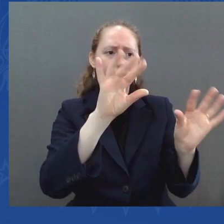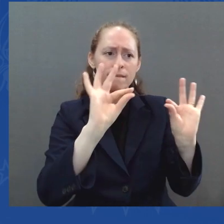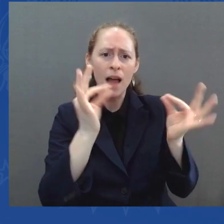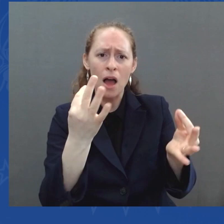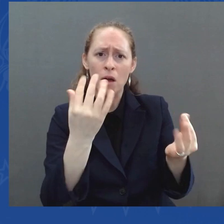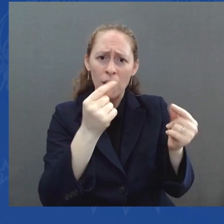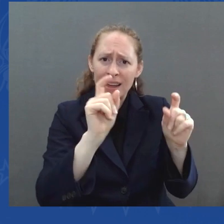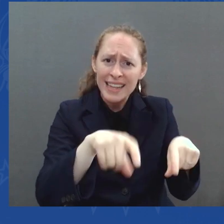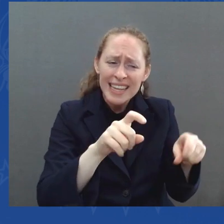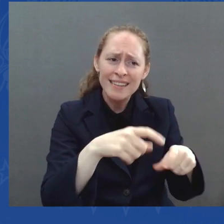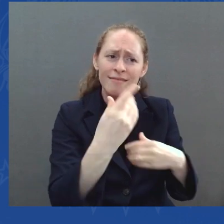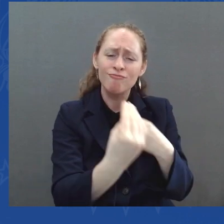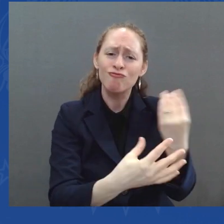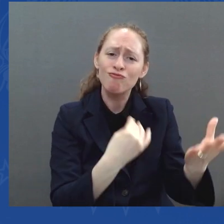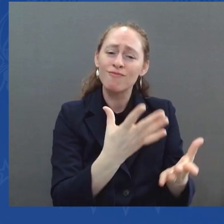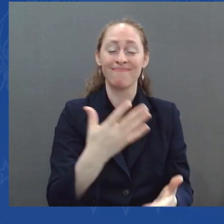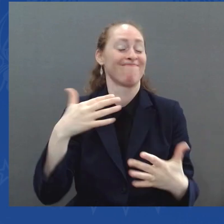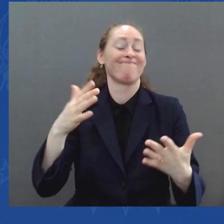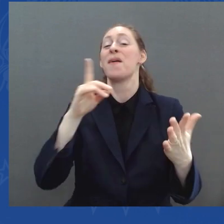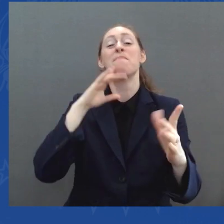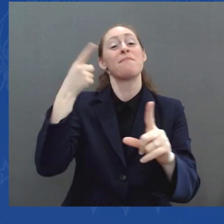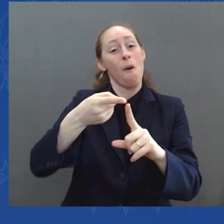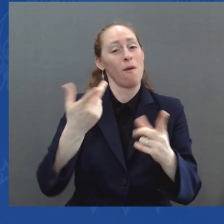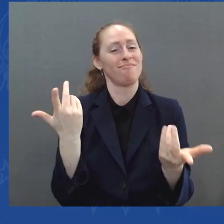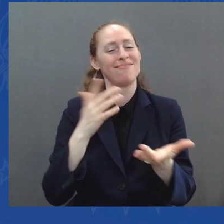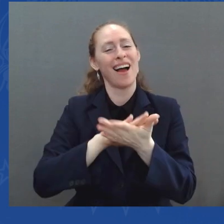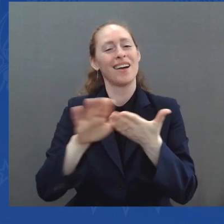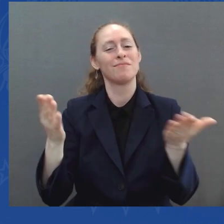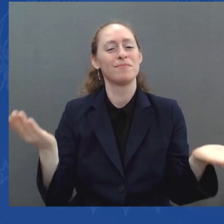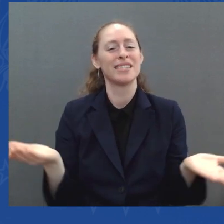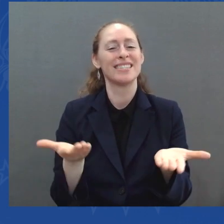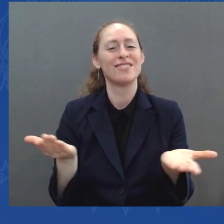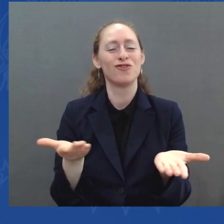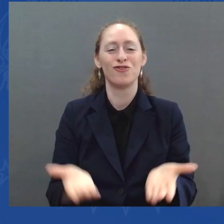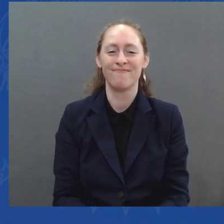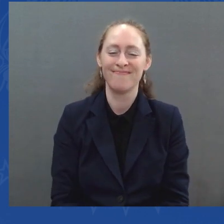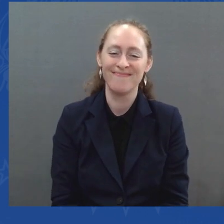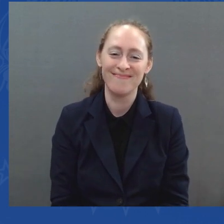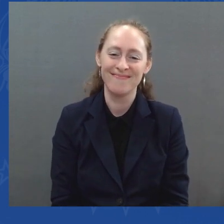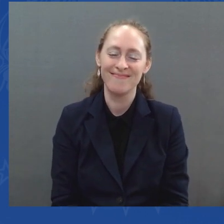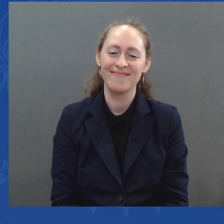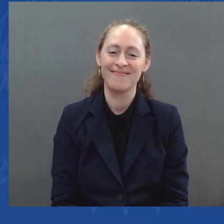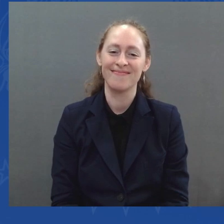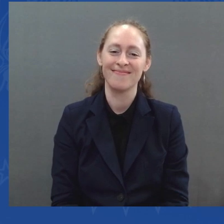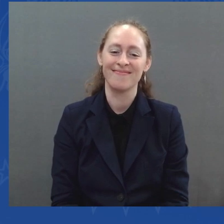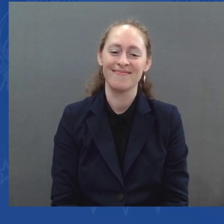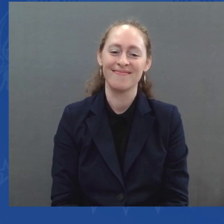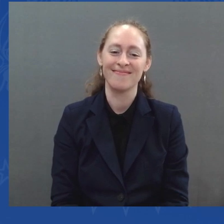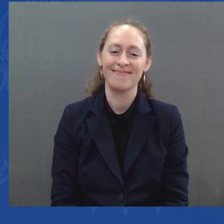But most of all, coming back here gives me a chance to say thank you and spend some time with an extraordinary friend